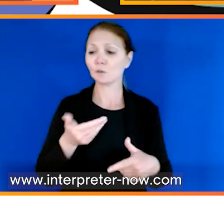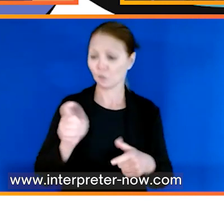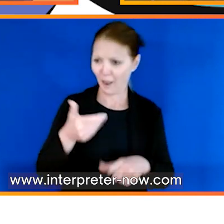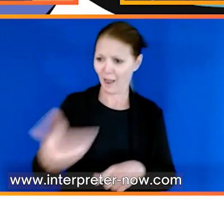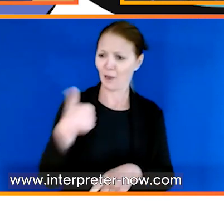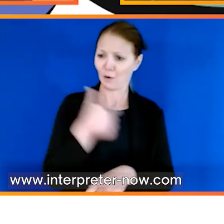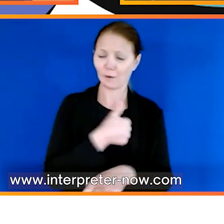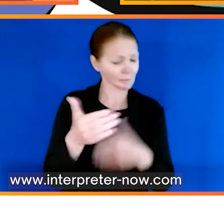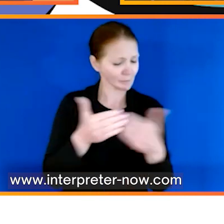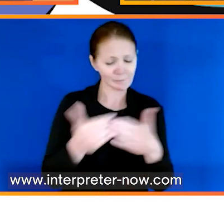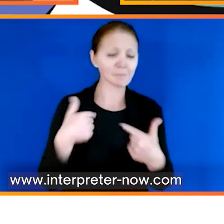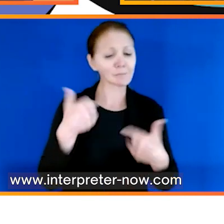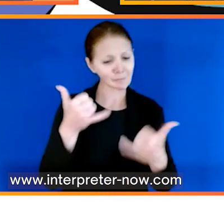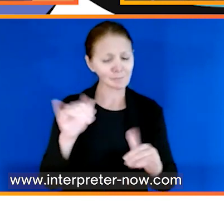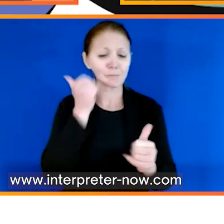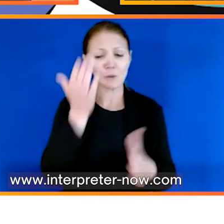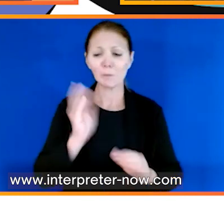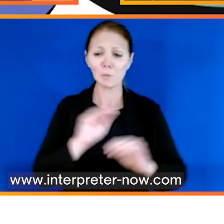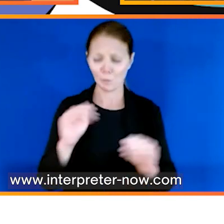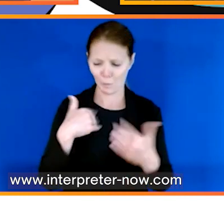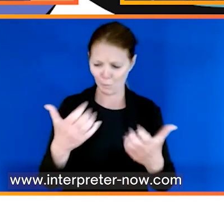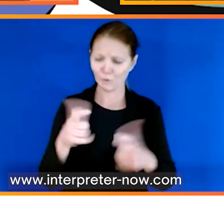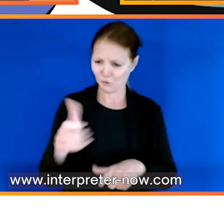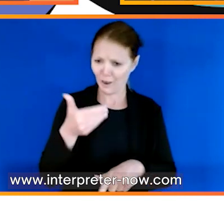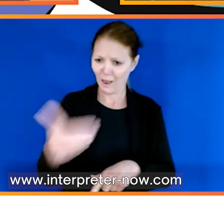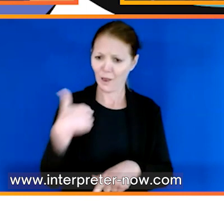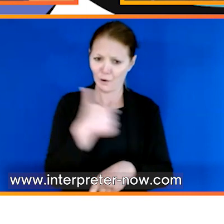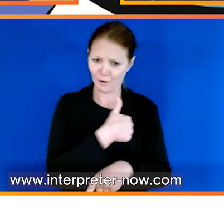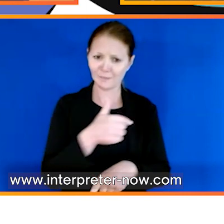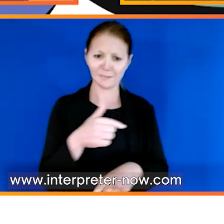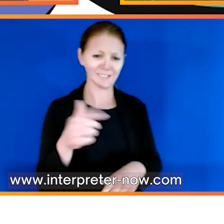So that's what we've worked hard to create over time.